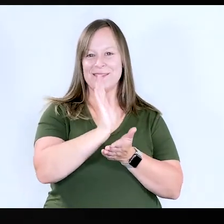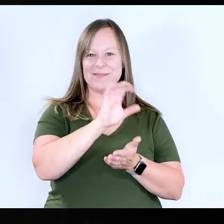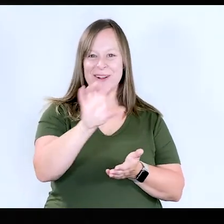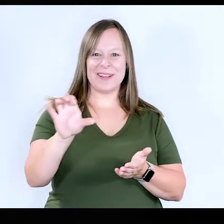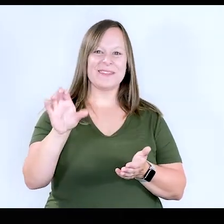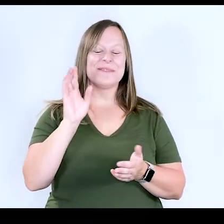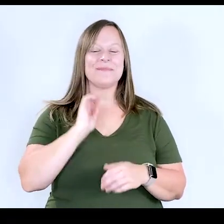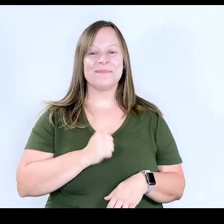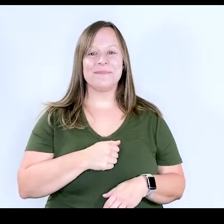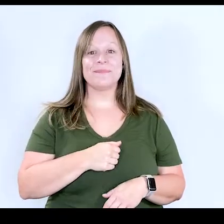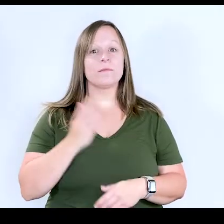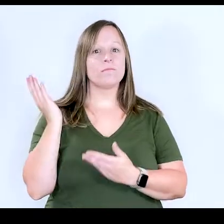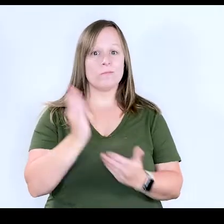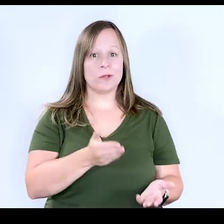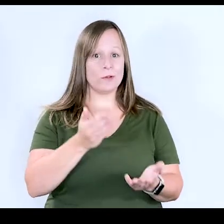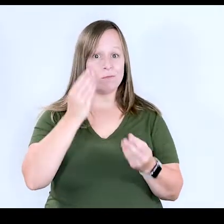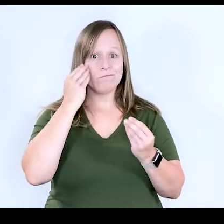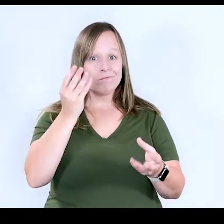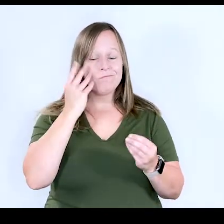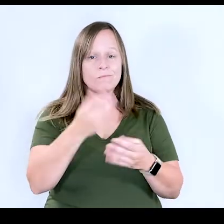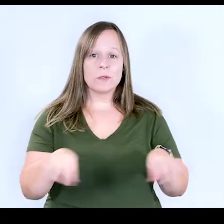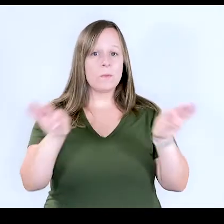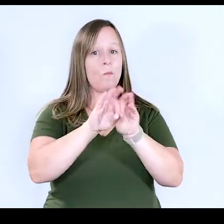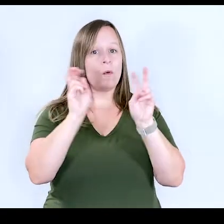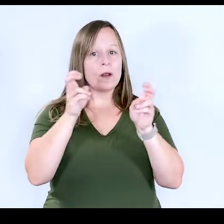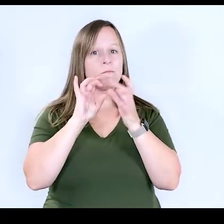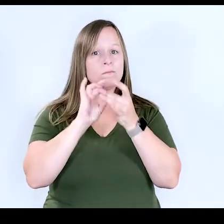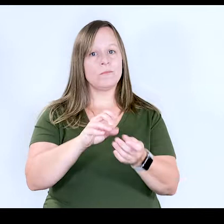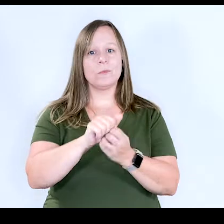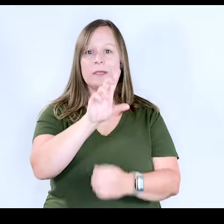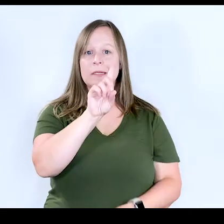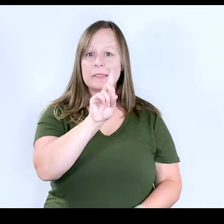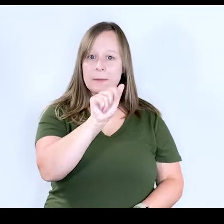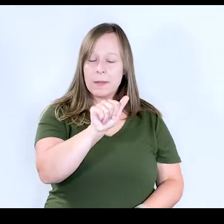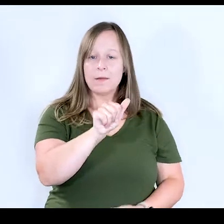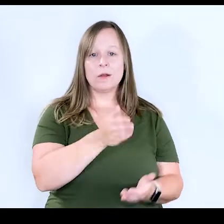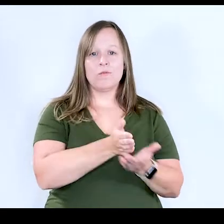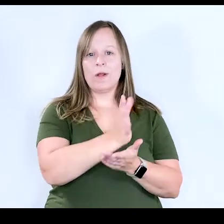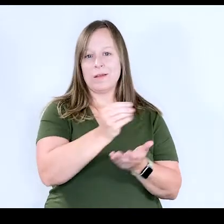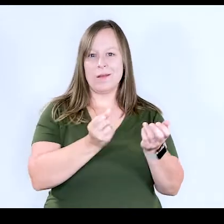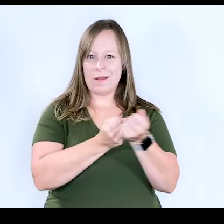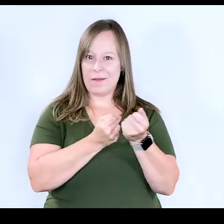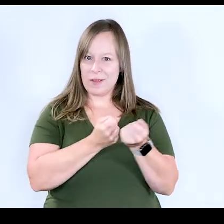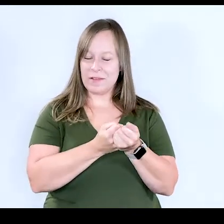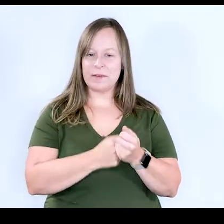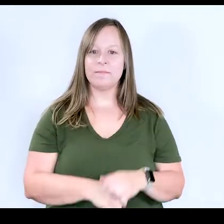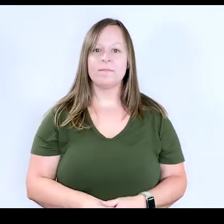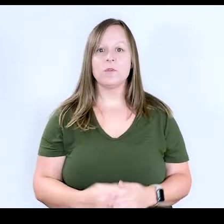We are here to bring you information on the most relevant topics regarding disability rights and advocacy.